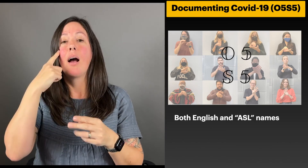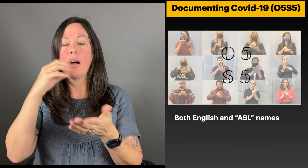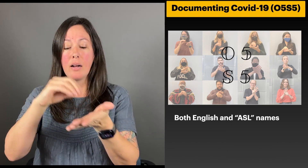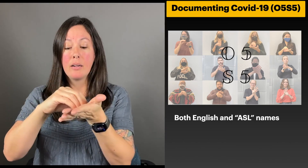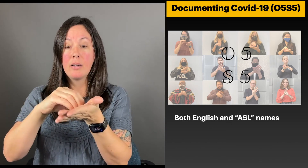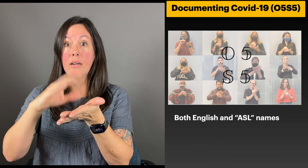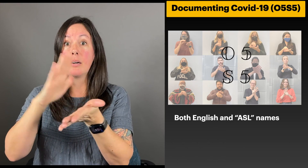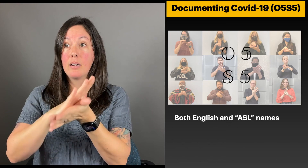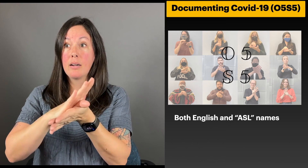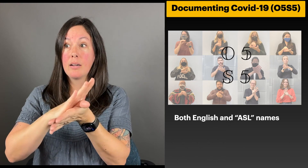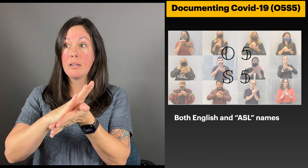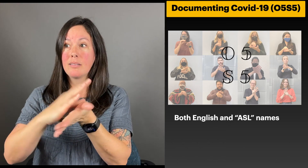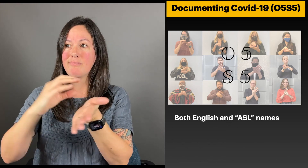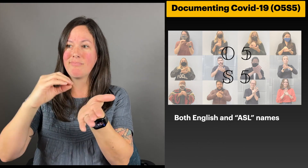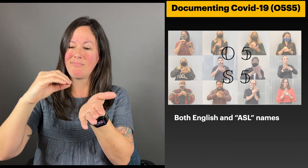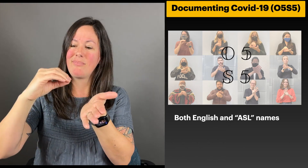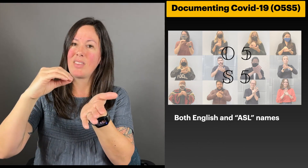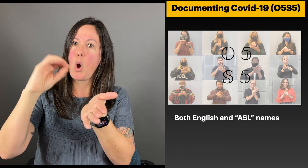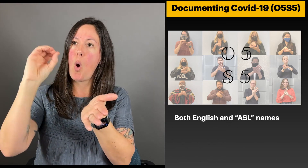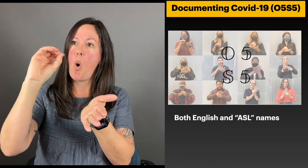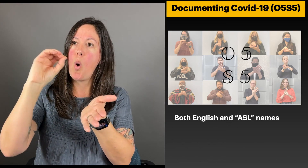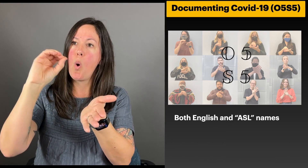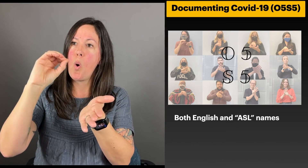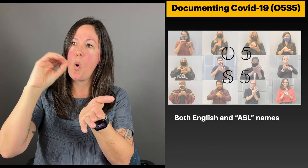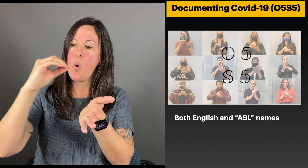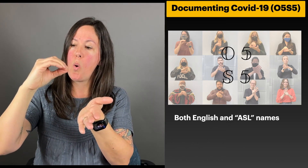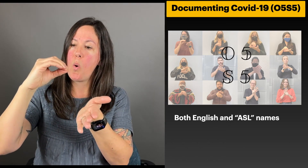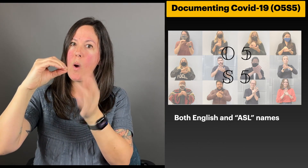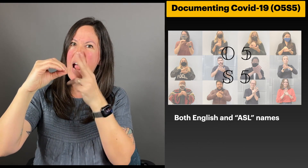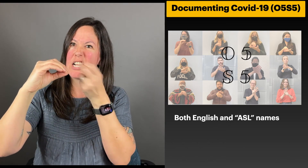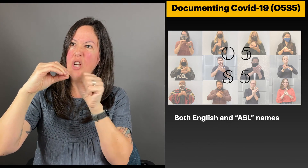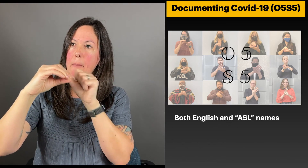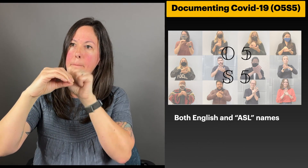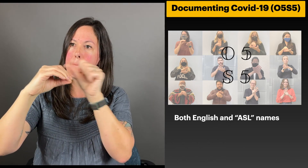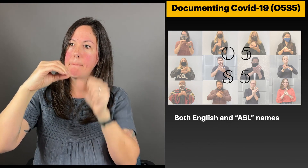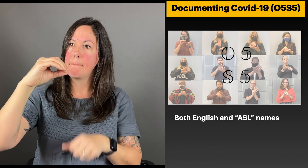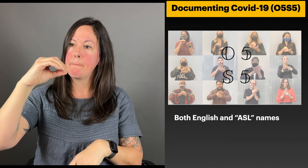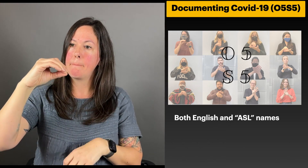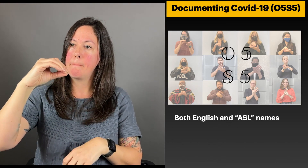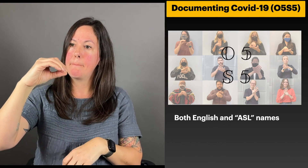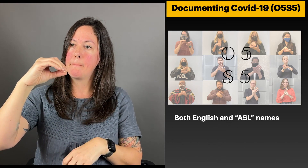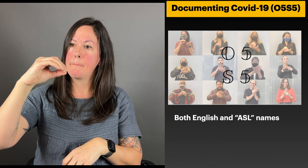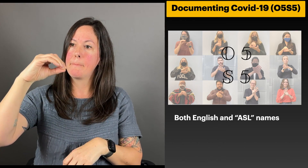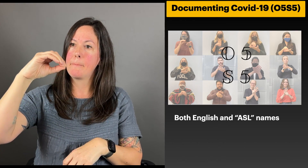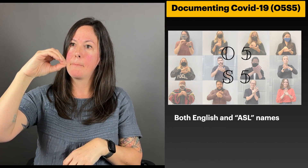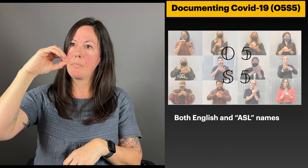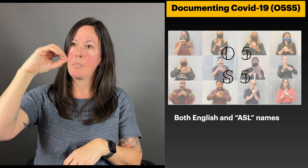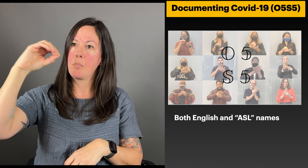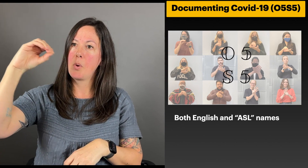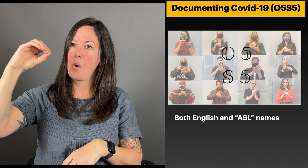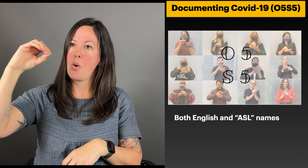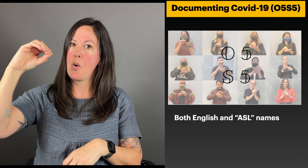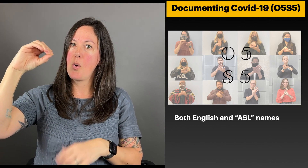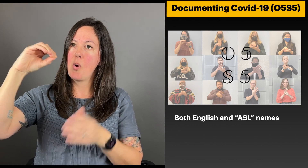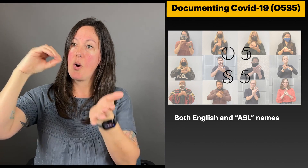title to This research project and made it into a written representation of an ASL form so if you look at my hand right